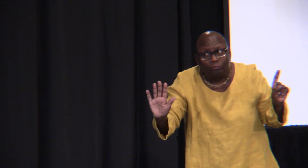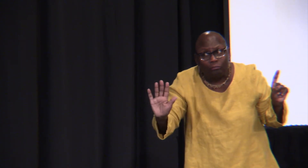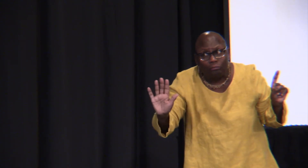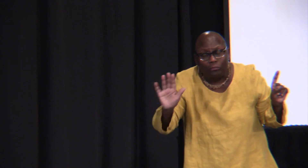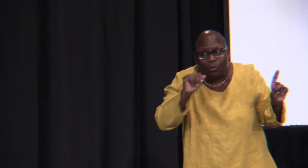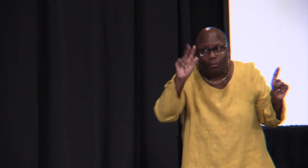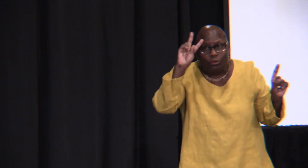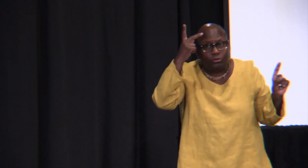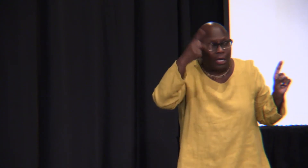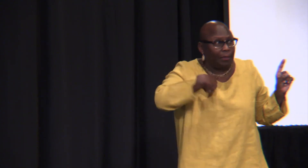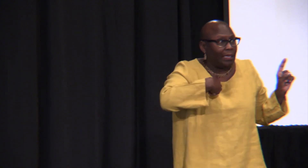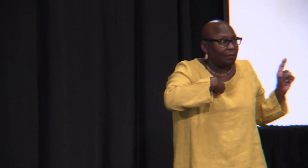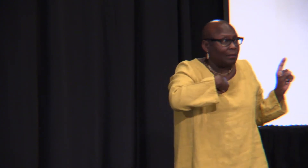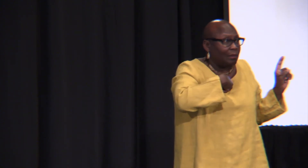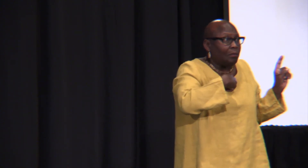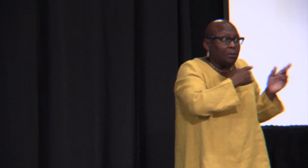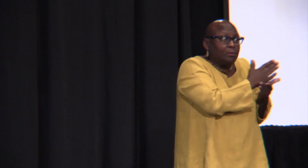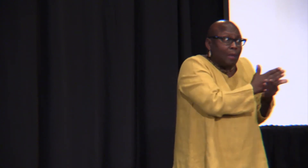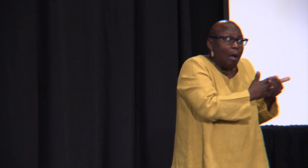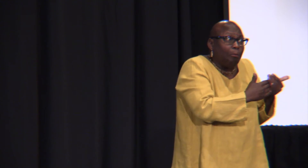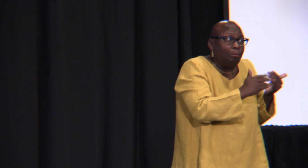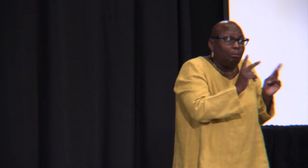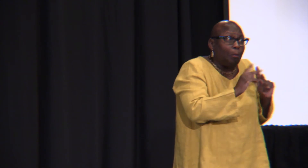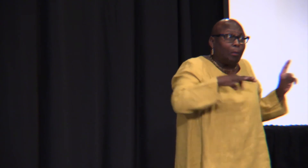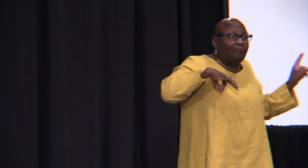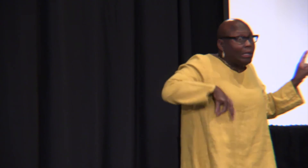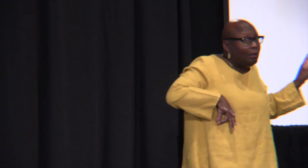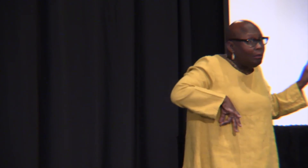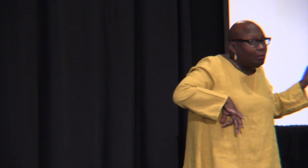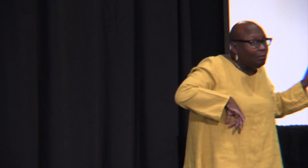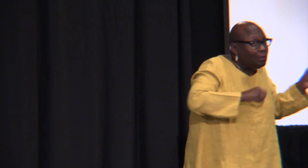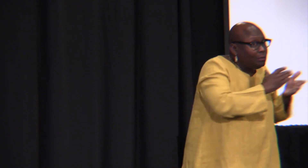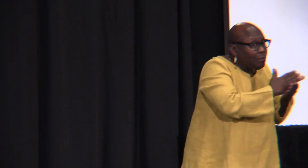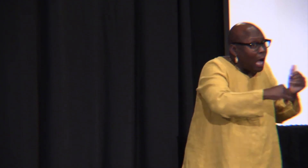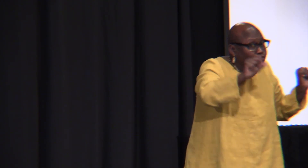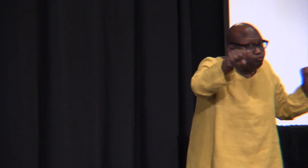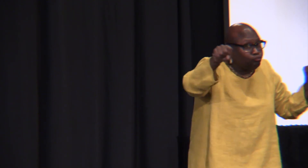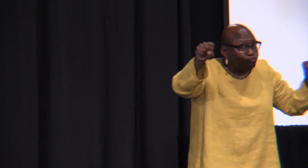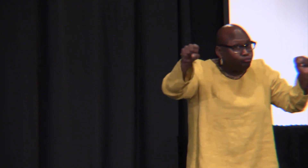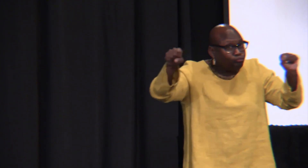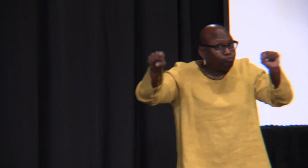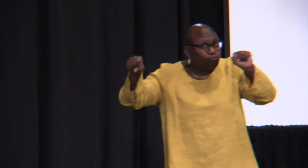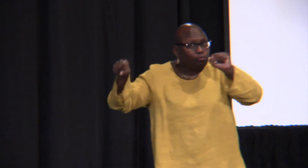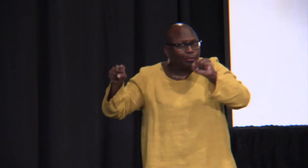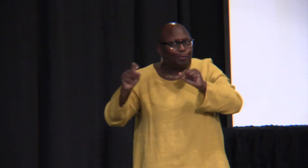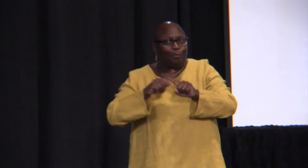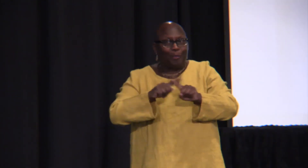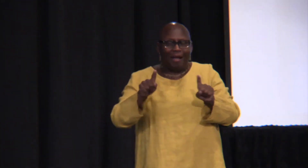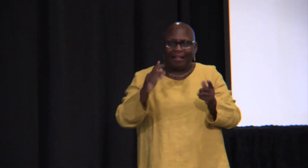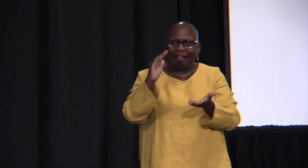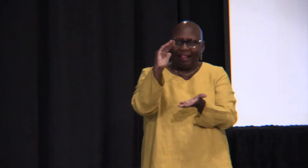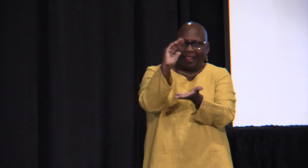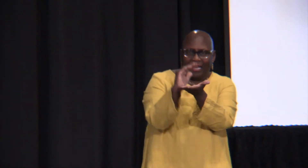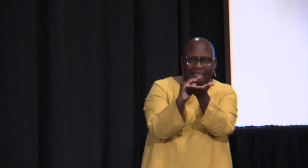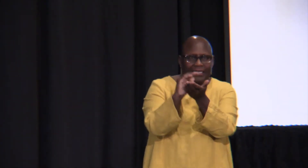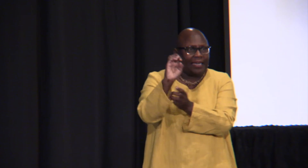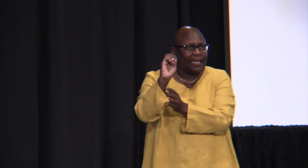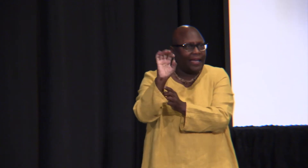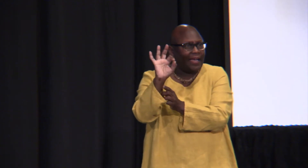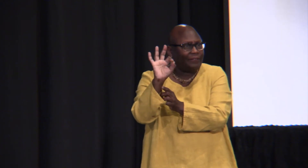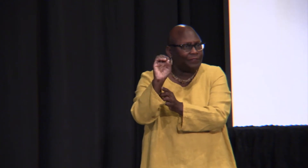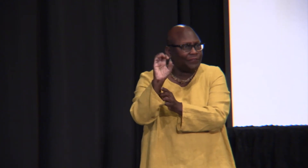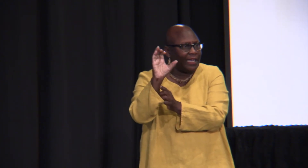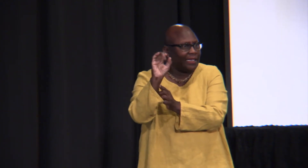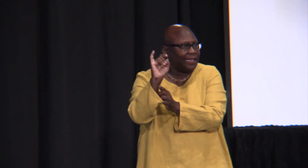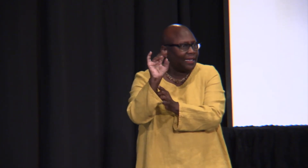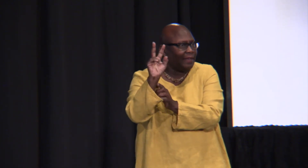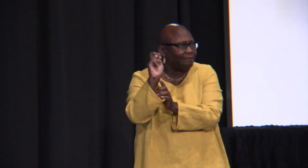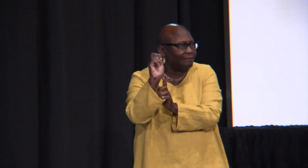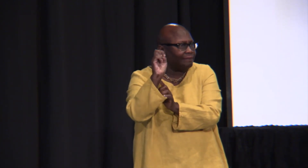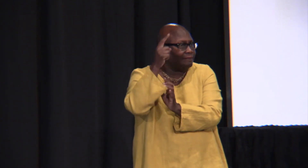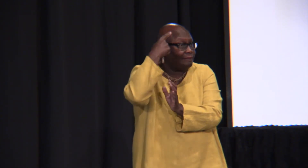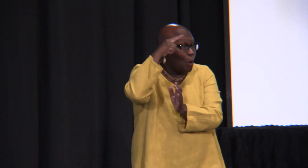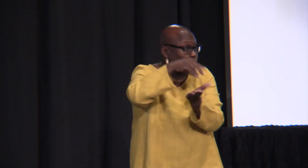to identify which model they see being used just so they get it a sense of what it's like.